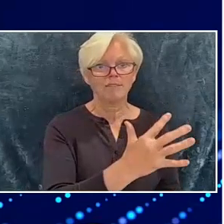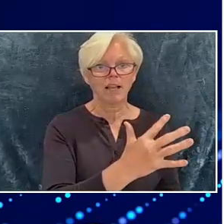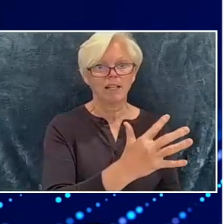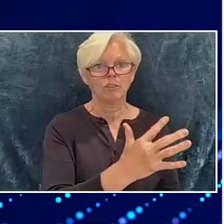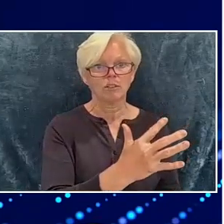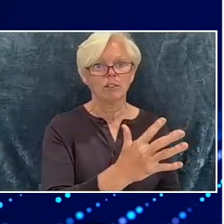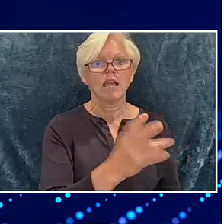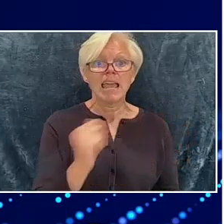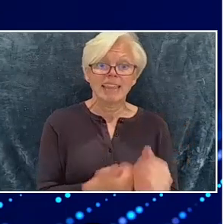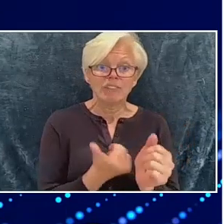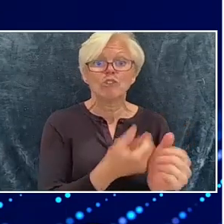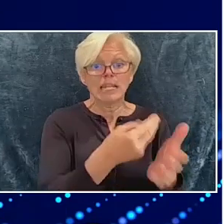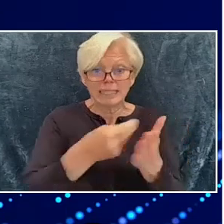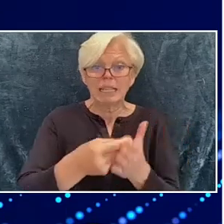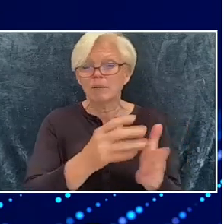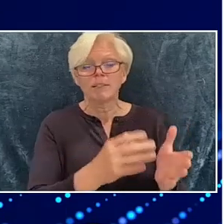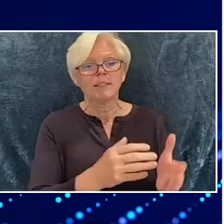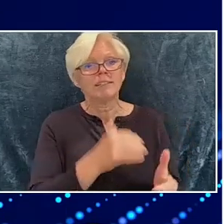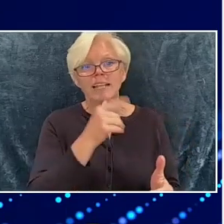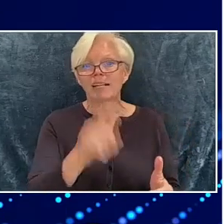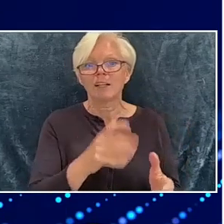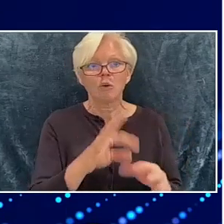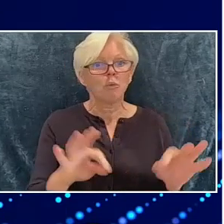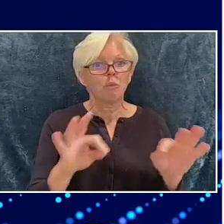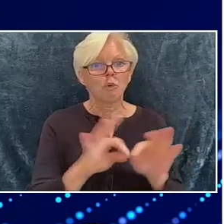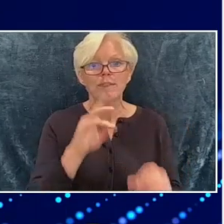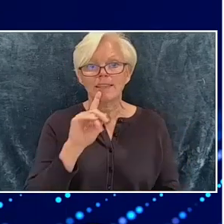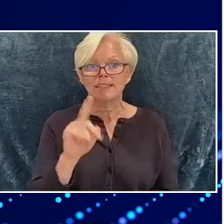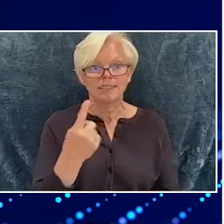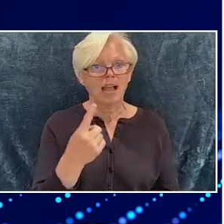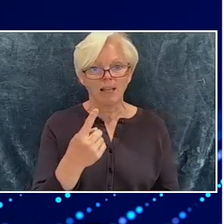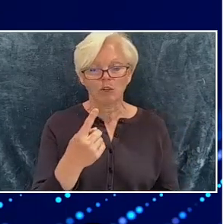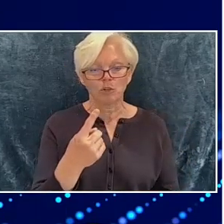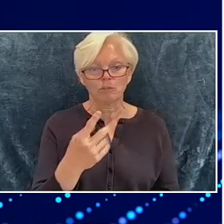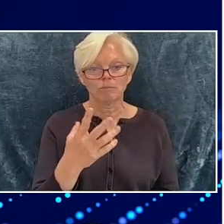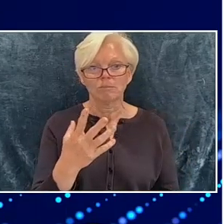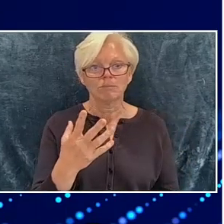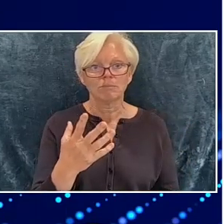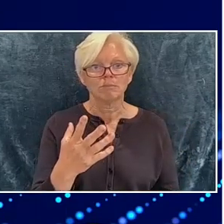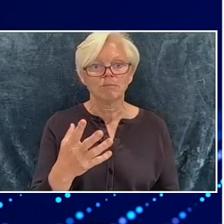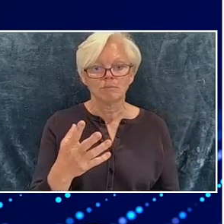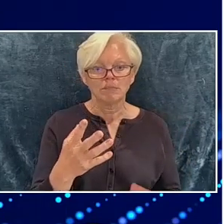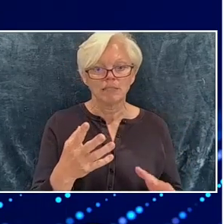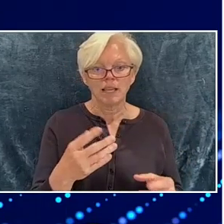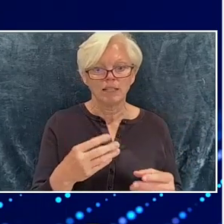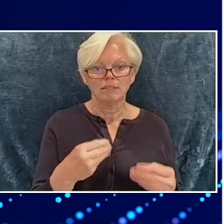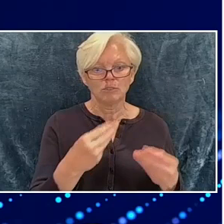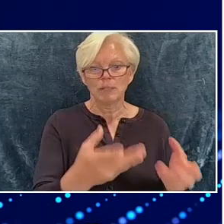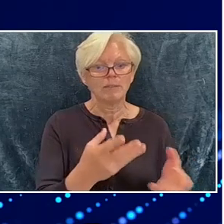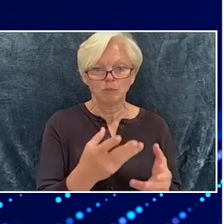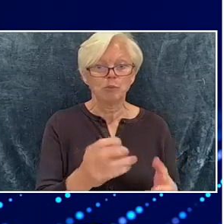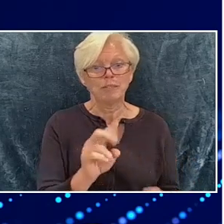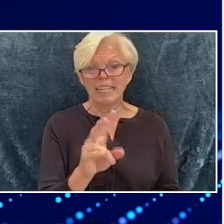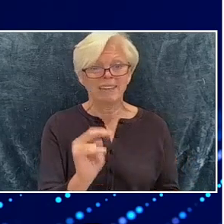that money around is not necessarily worth the dollar that it is to even a very poor student for- I'm not sure that they would